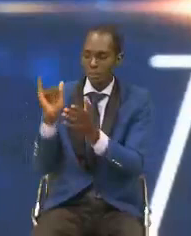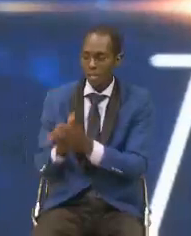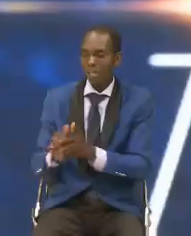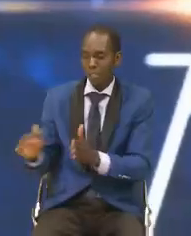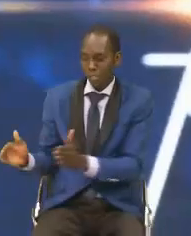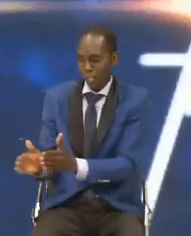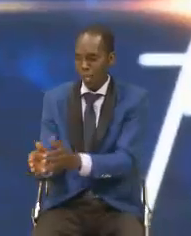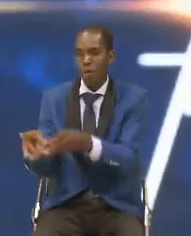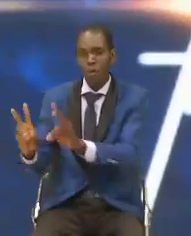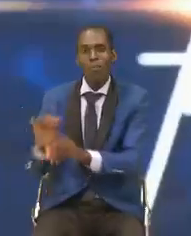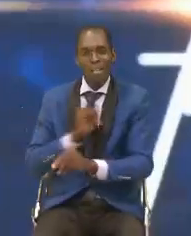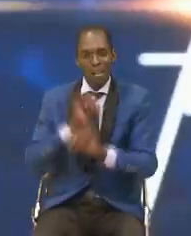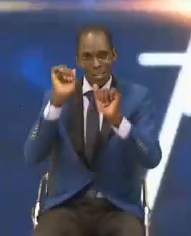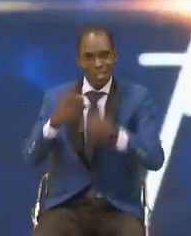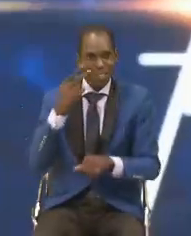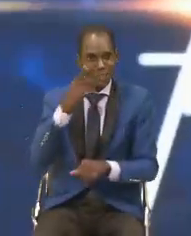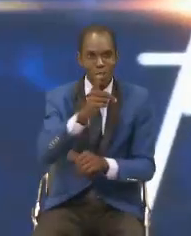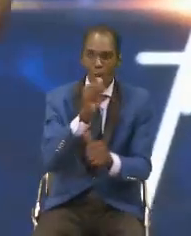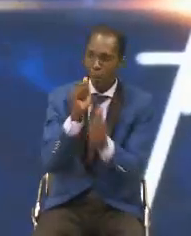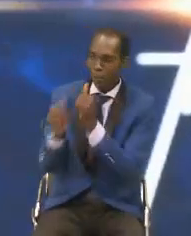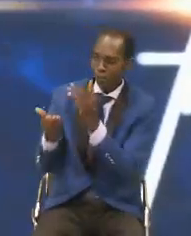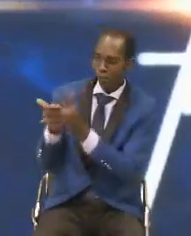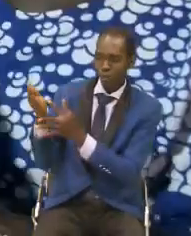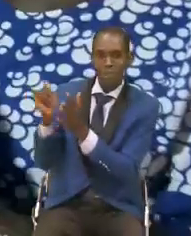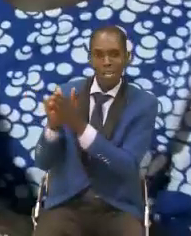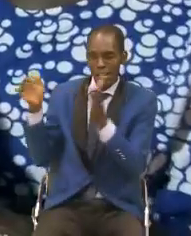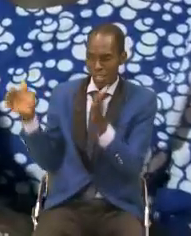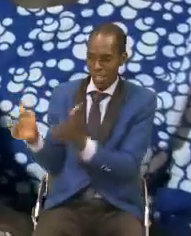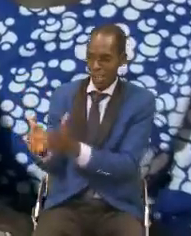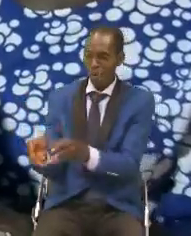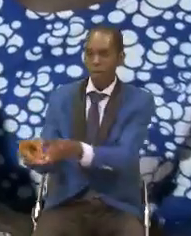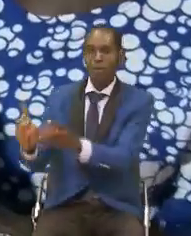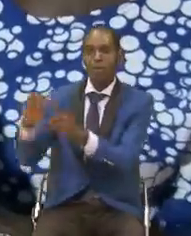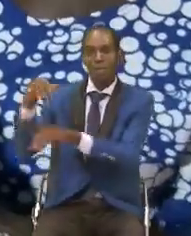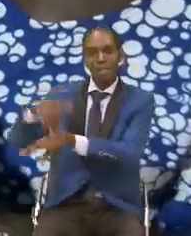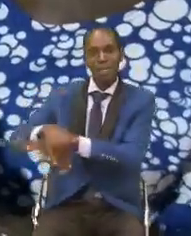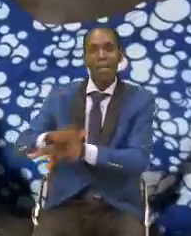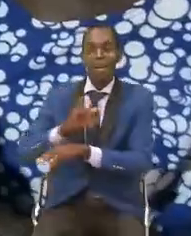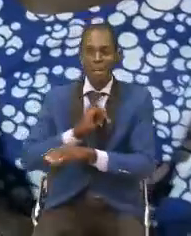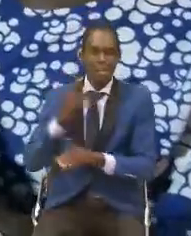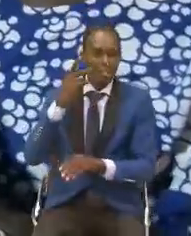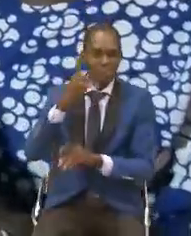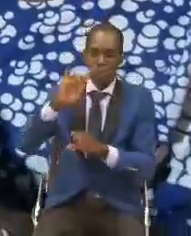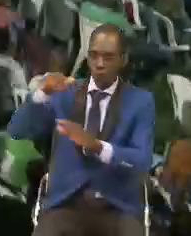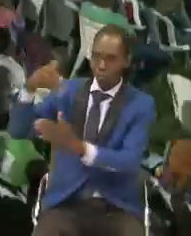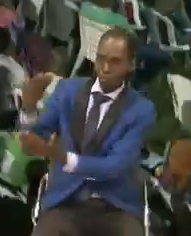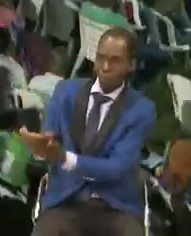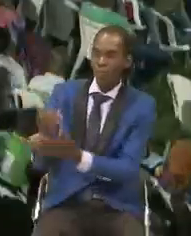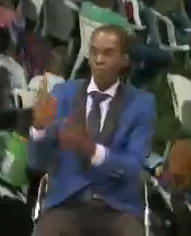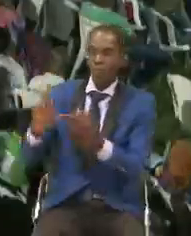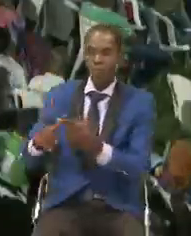the lord has touched in that narrow way i can see you taking that narrow way tonight